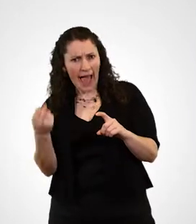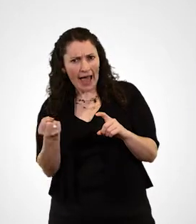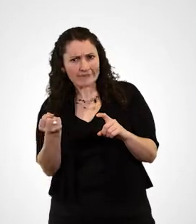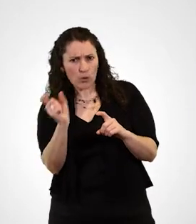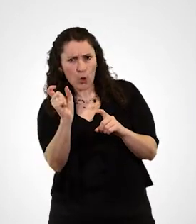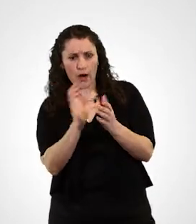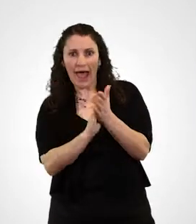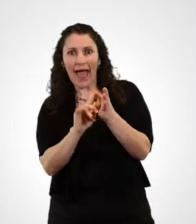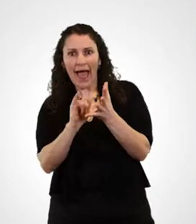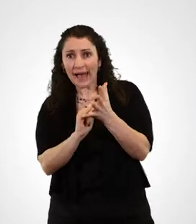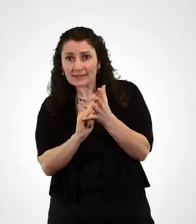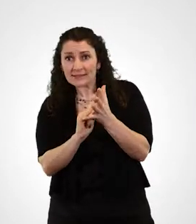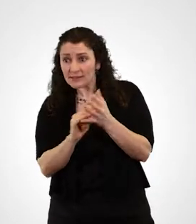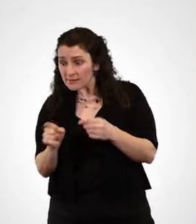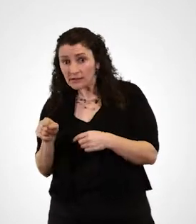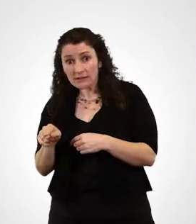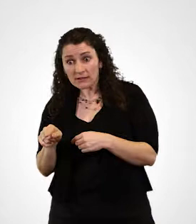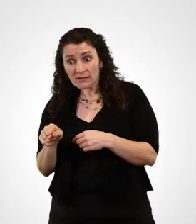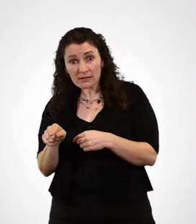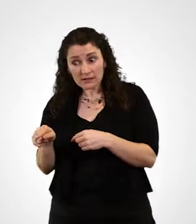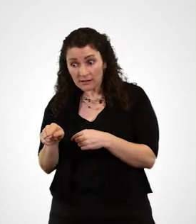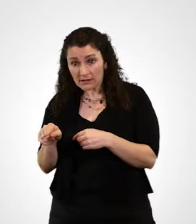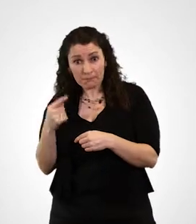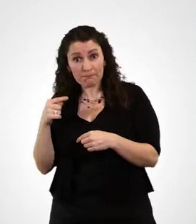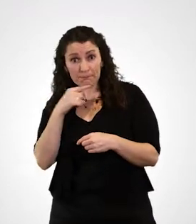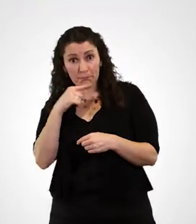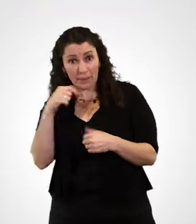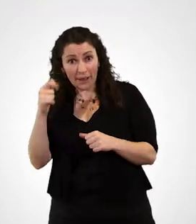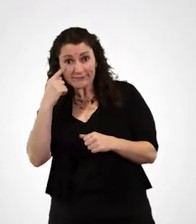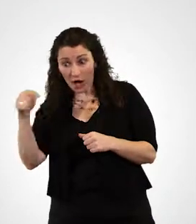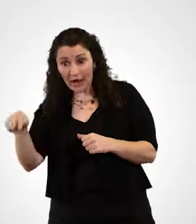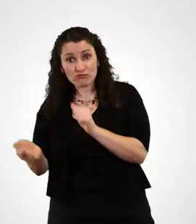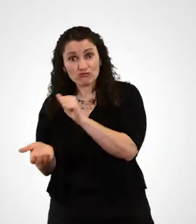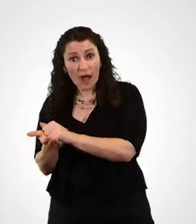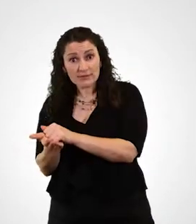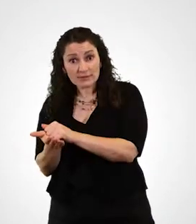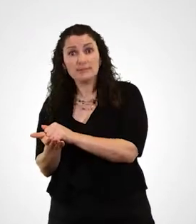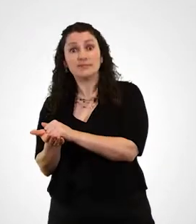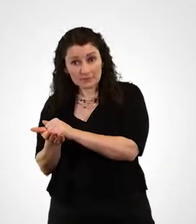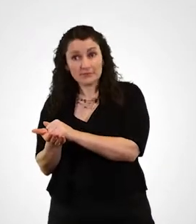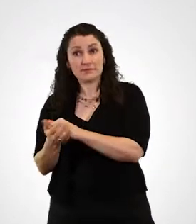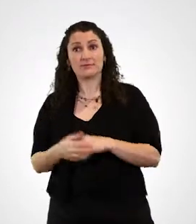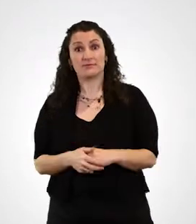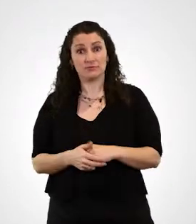Is he right? Is he right? Is that "has"? Yes. TEACHER: "Has", is he right?